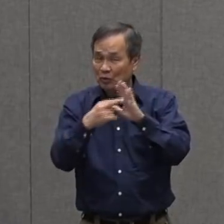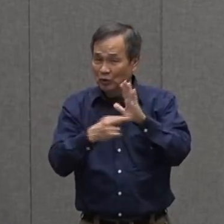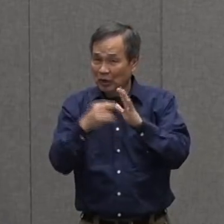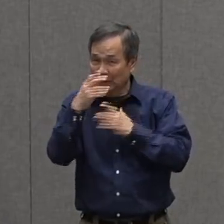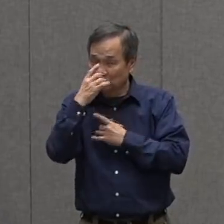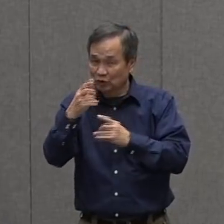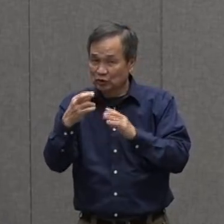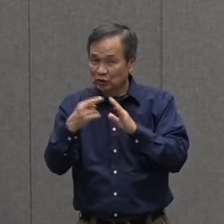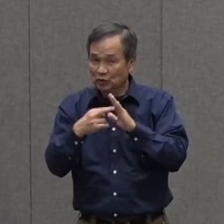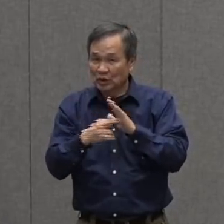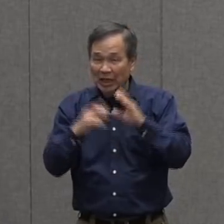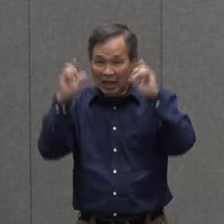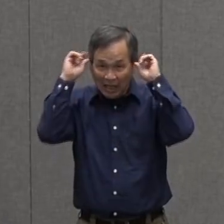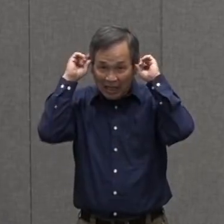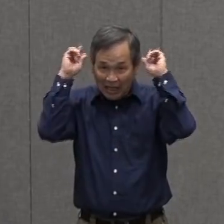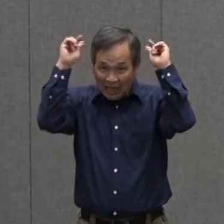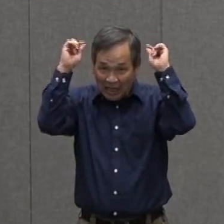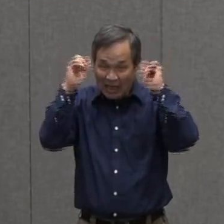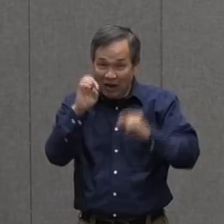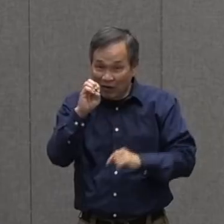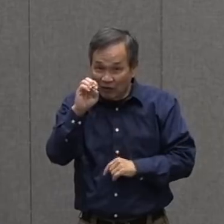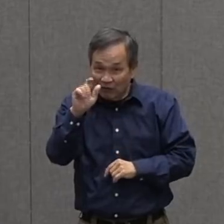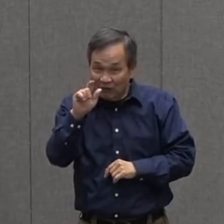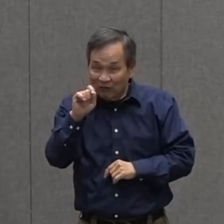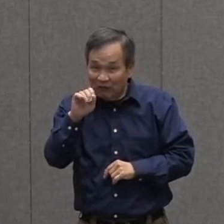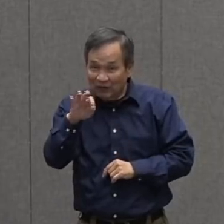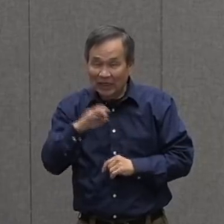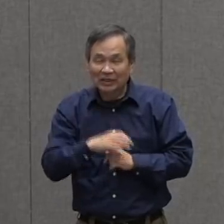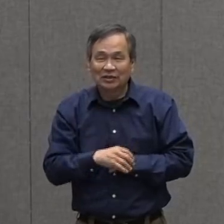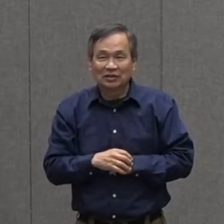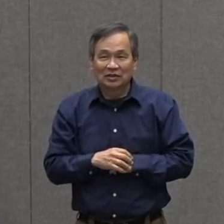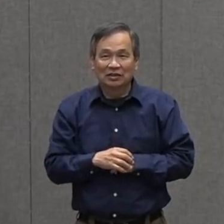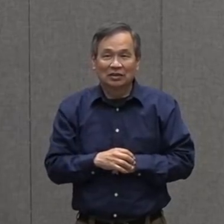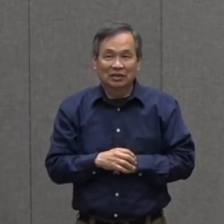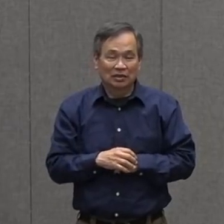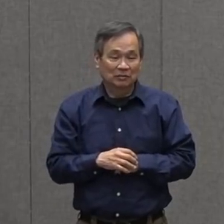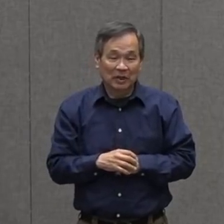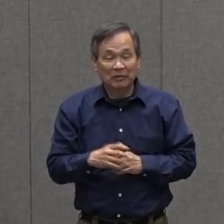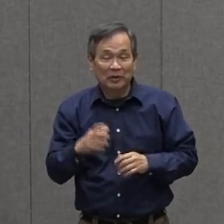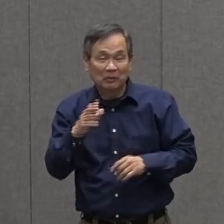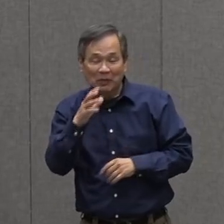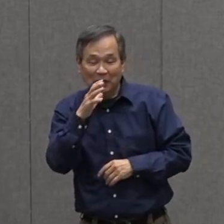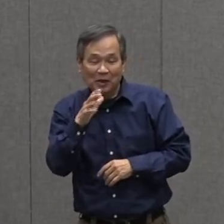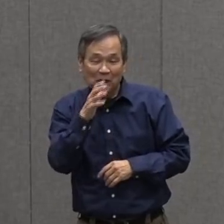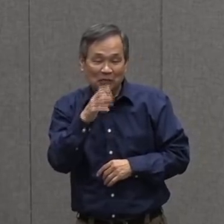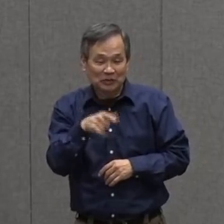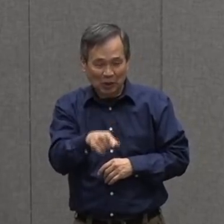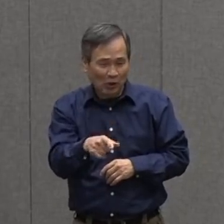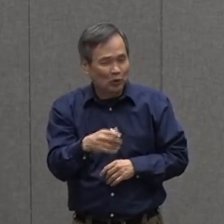So we have that word elf. Sometimes maybe your mom calls you a little elf. I know my mom did.